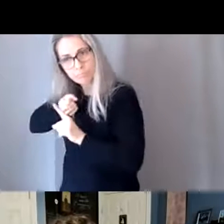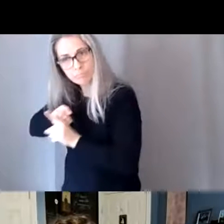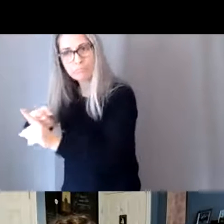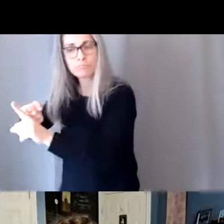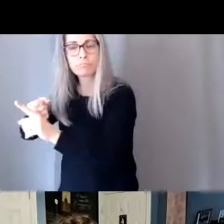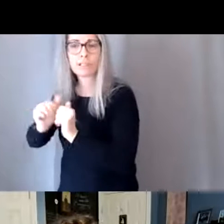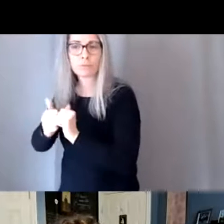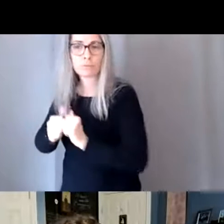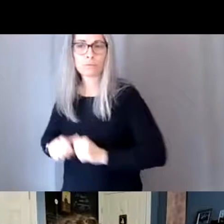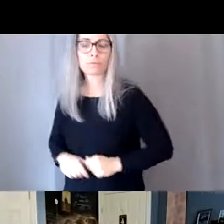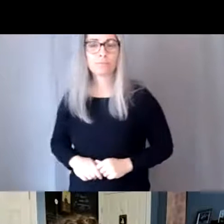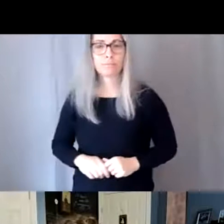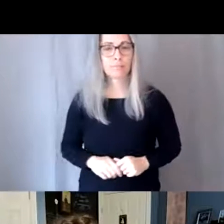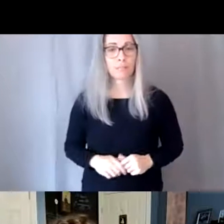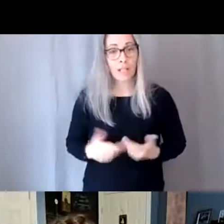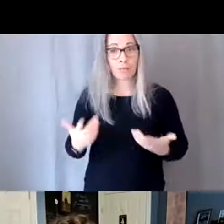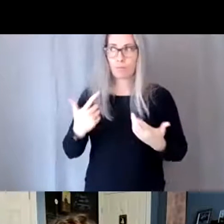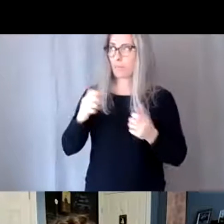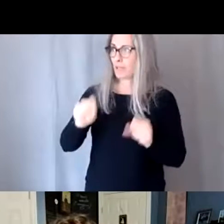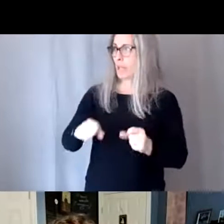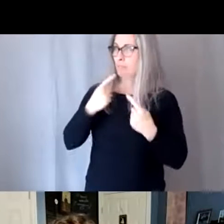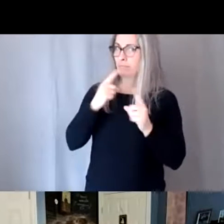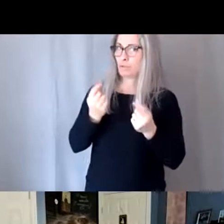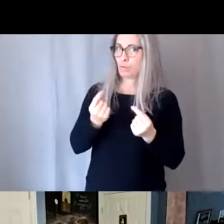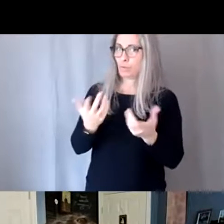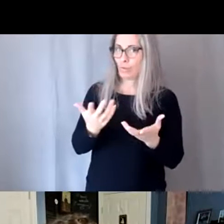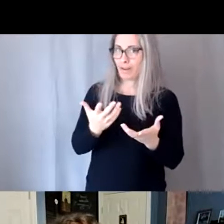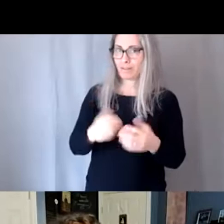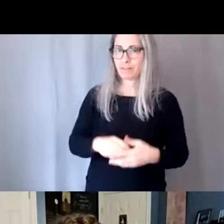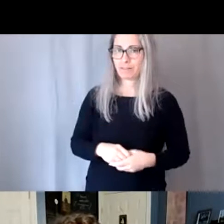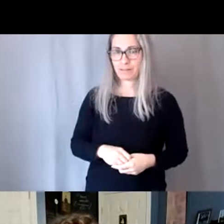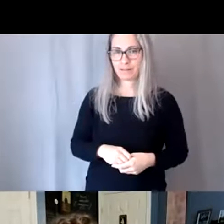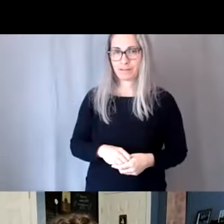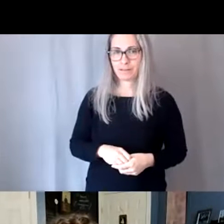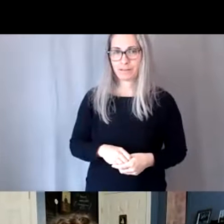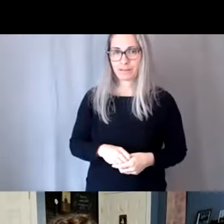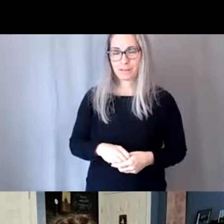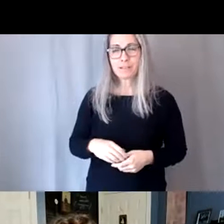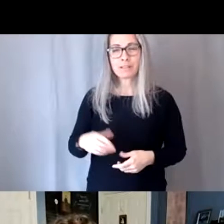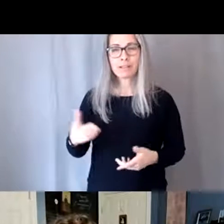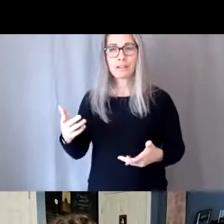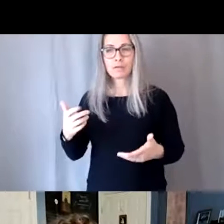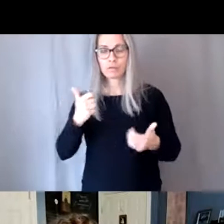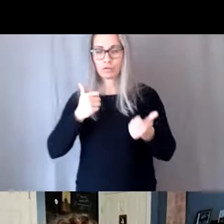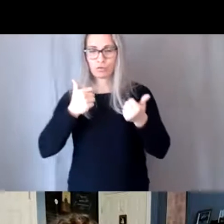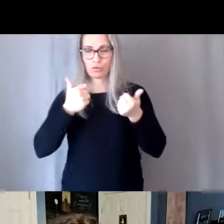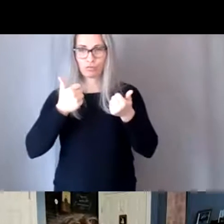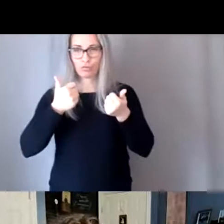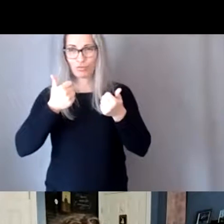so given that I mean person fixing is quite literally the business that rehab